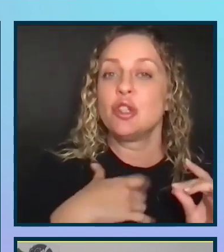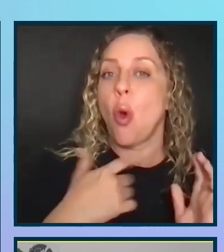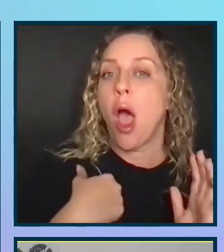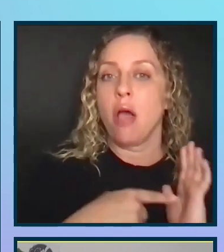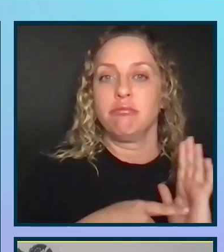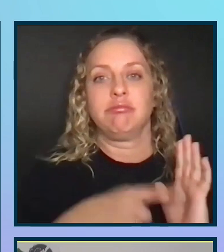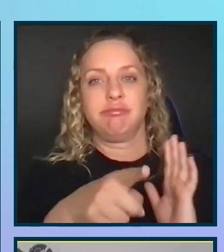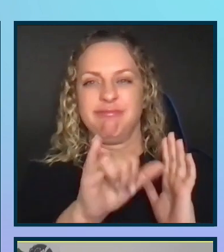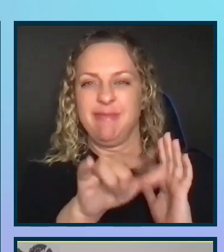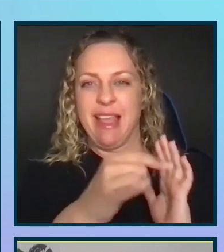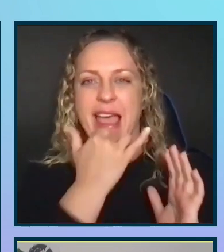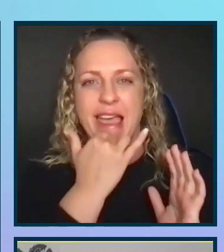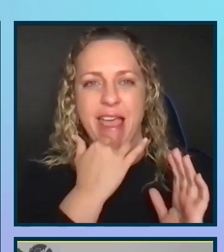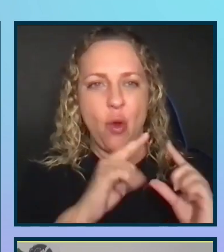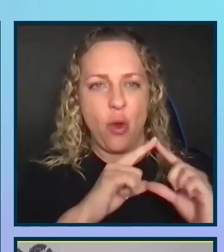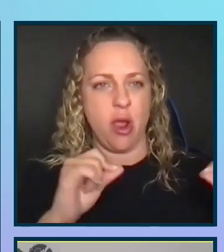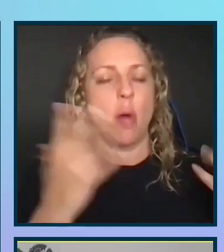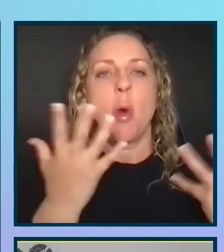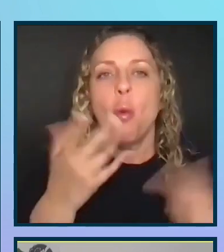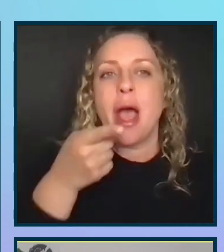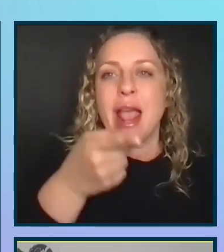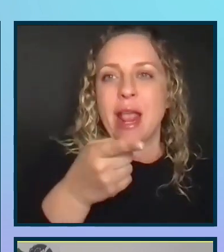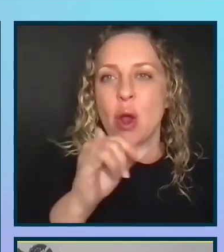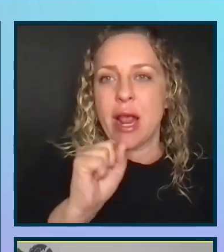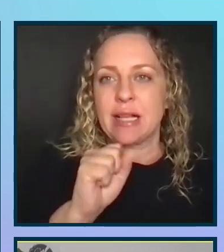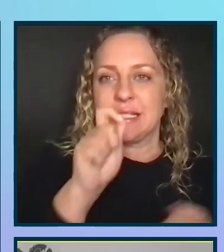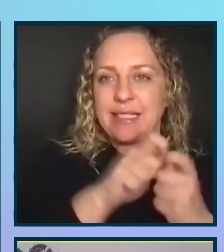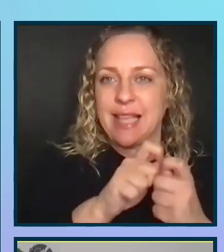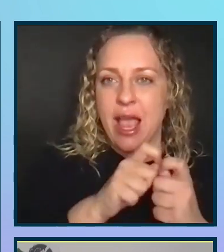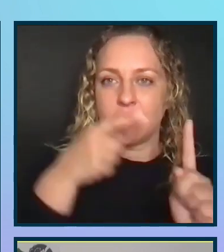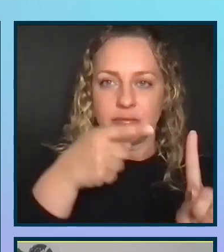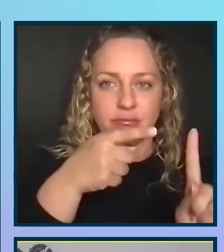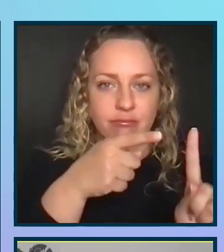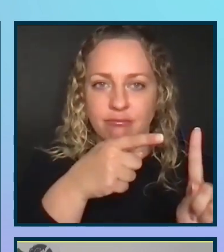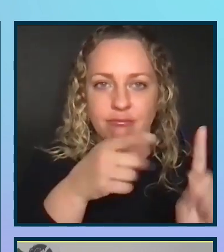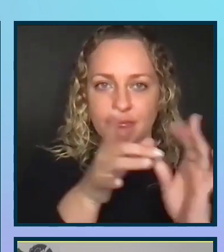what we call the error case, but also what here is the exact message. What's the copy that we should have